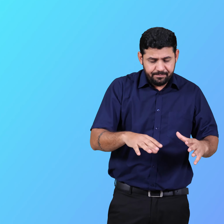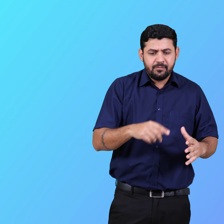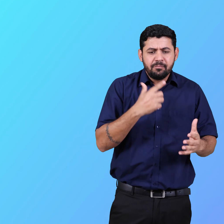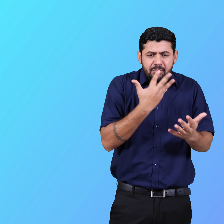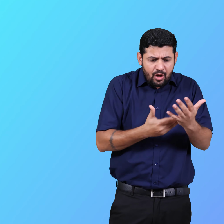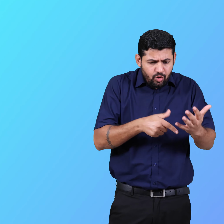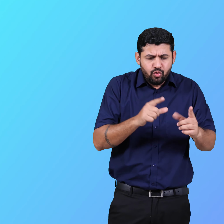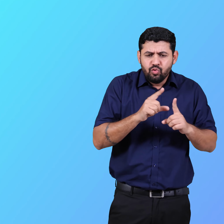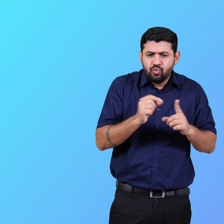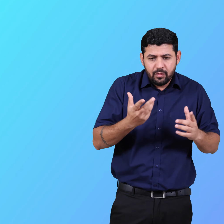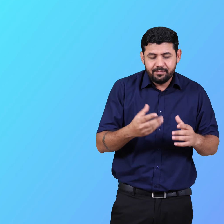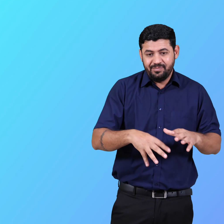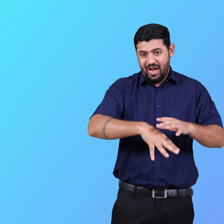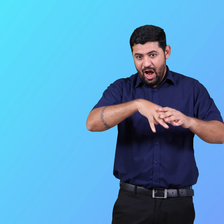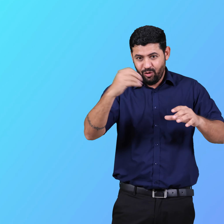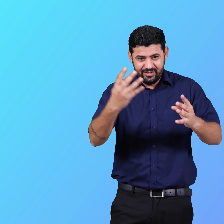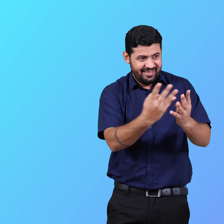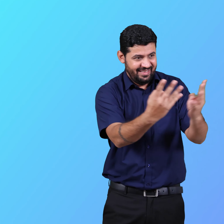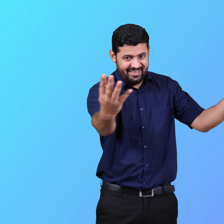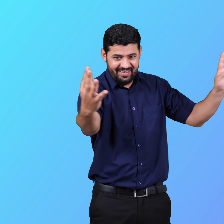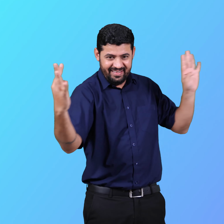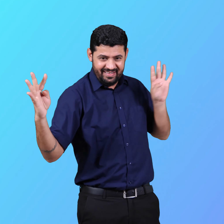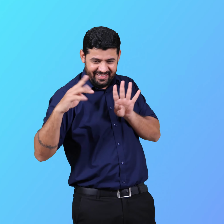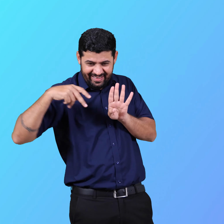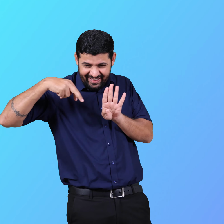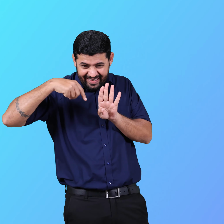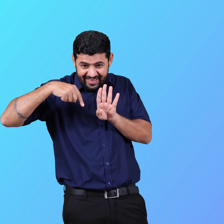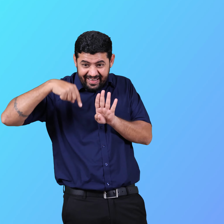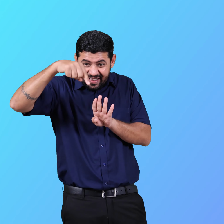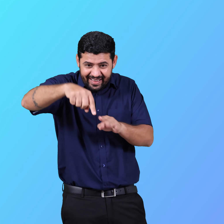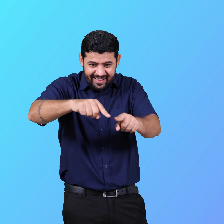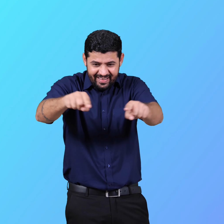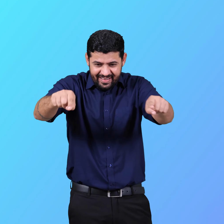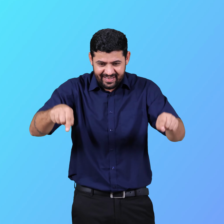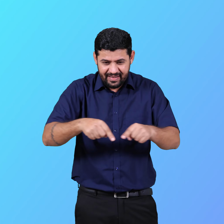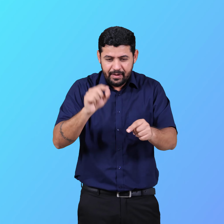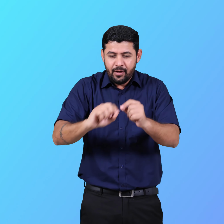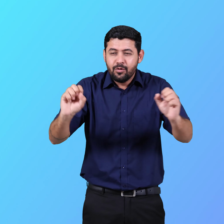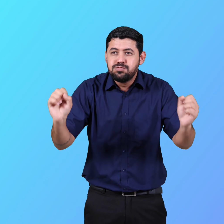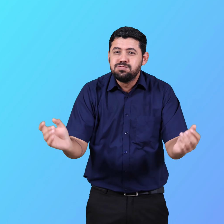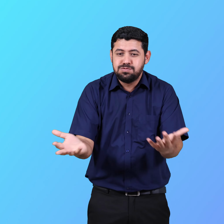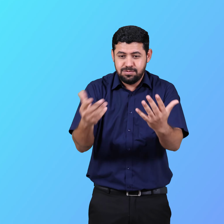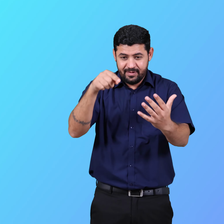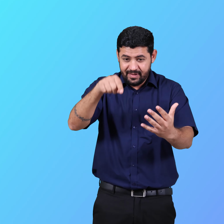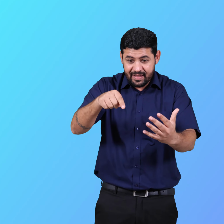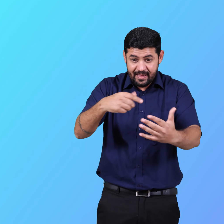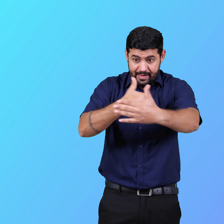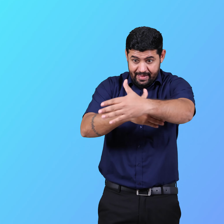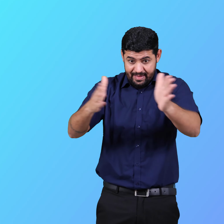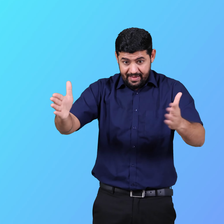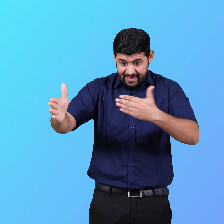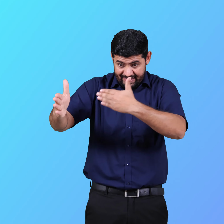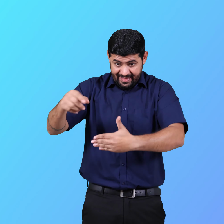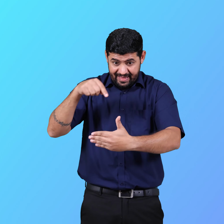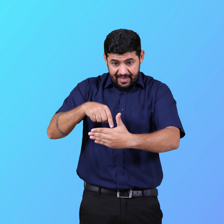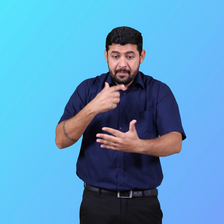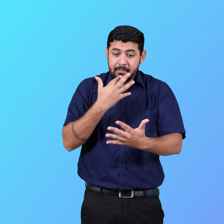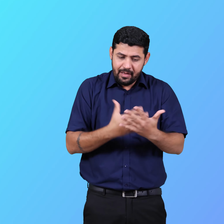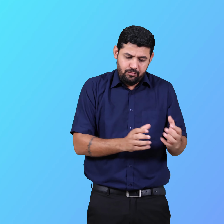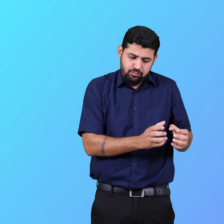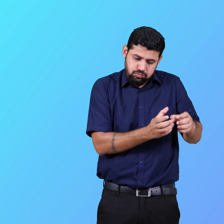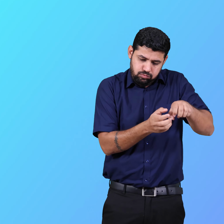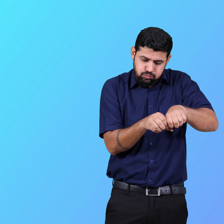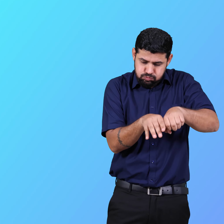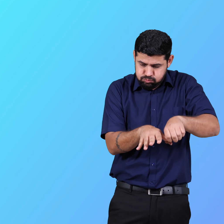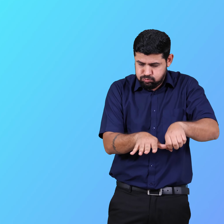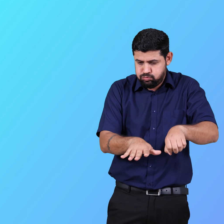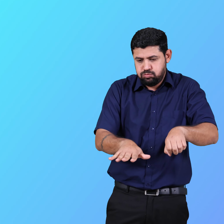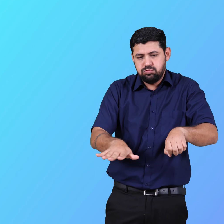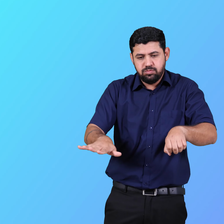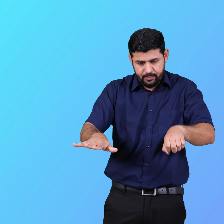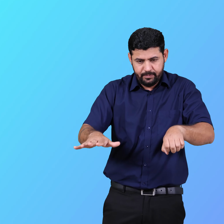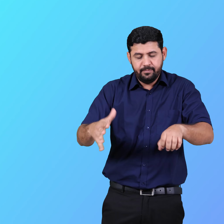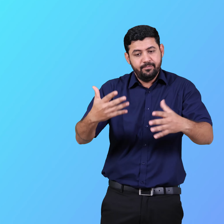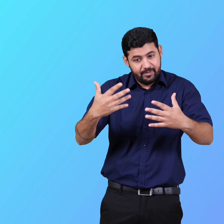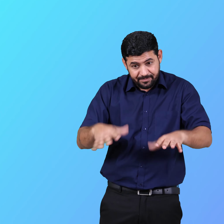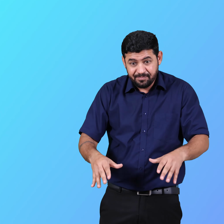He must then pour out all the blood at the base of the altar of burnt offering. (This altar is at the entrance of the Meeting Tent.)